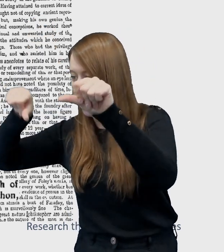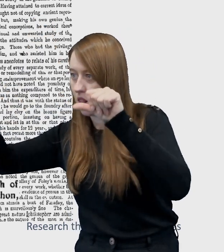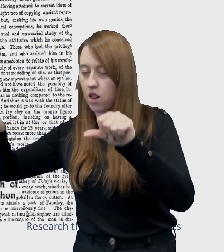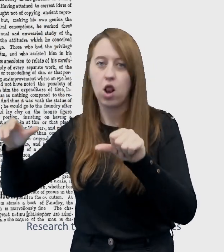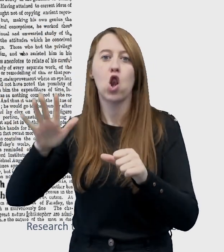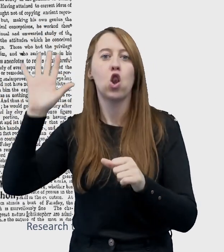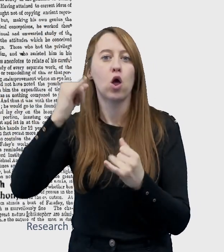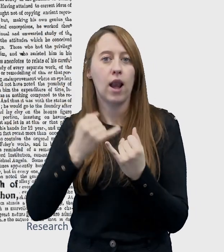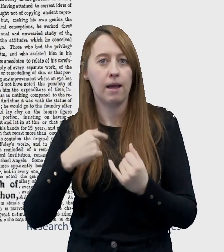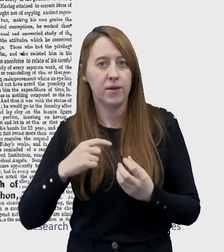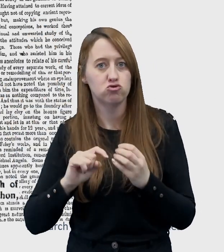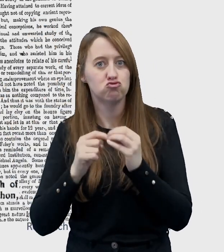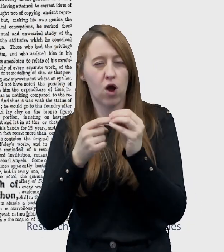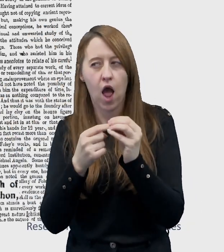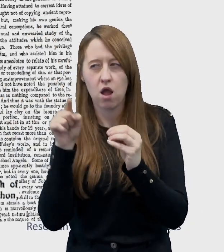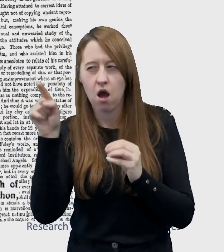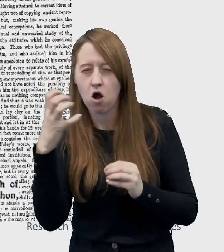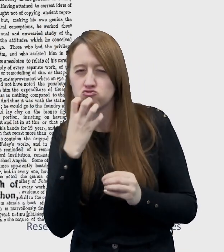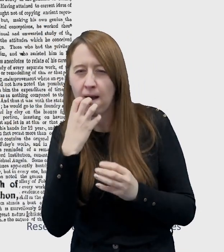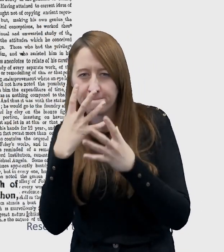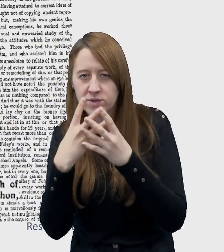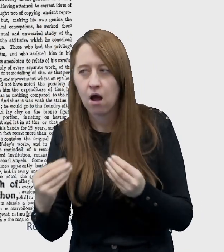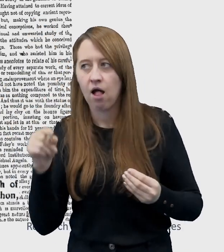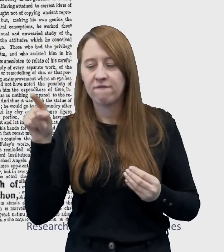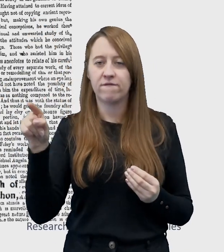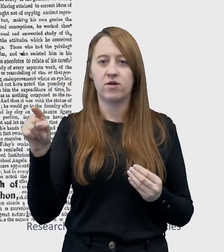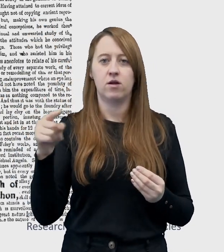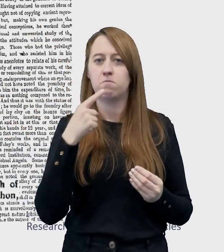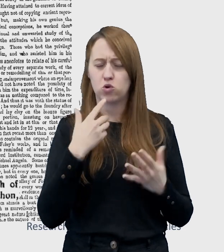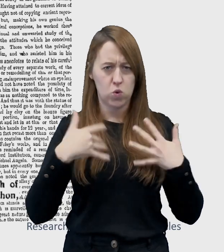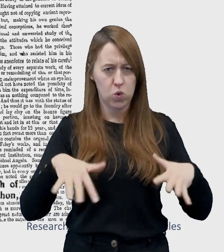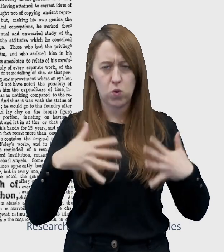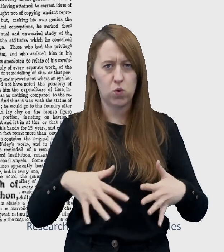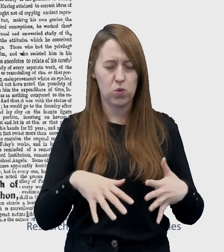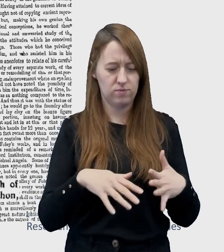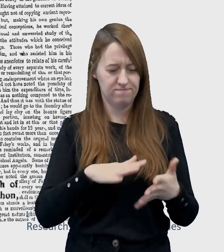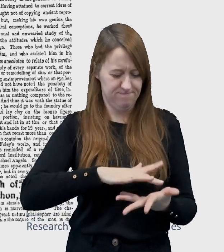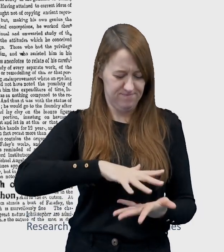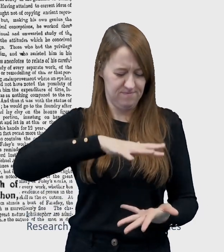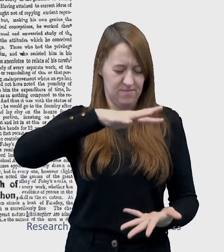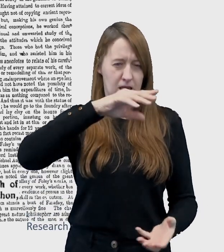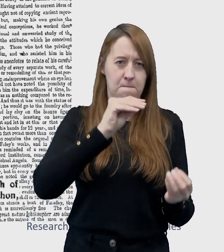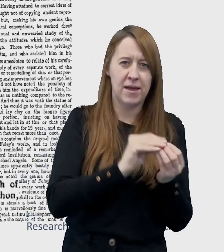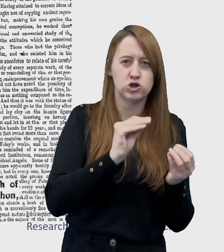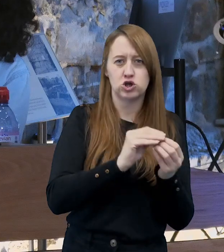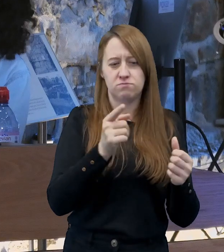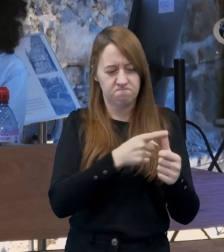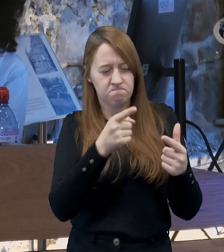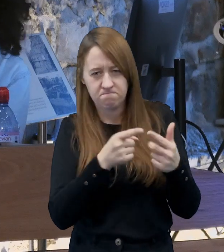And there are so many different references, there are so many reproductions of Goldsmith, there's one at the